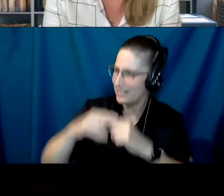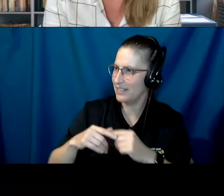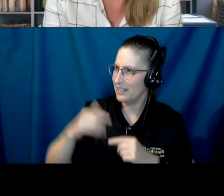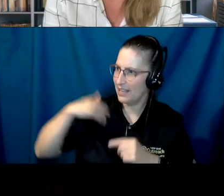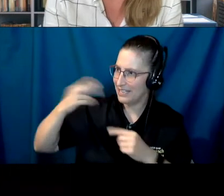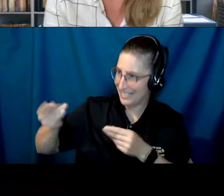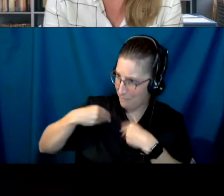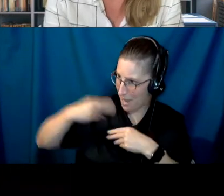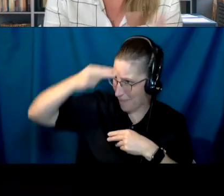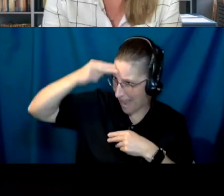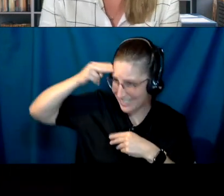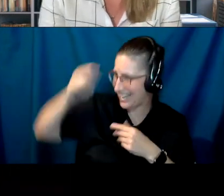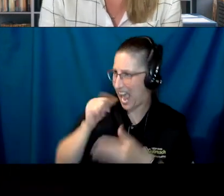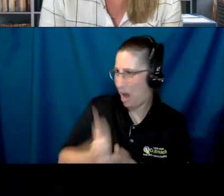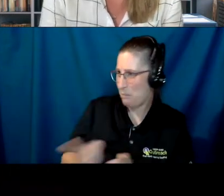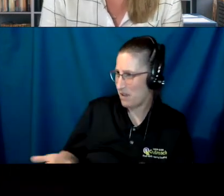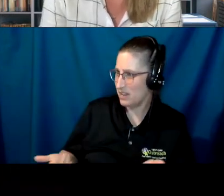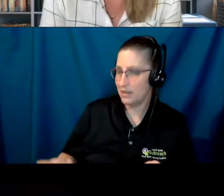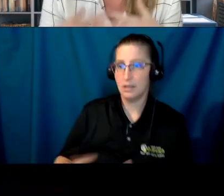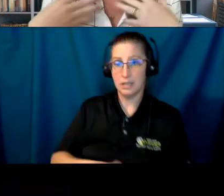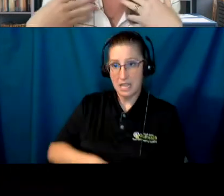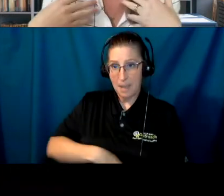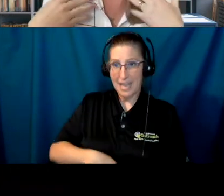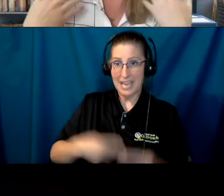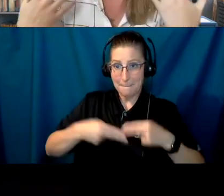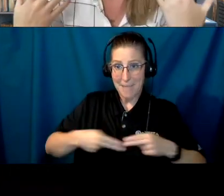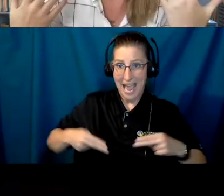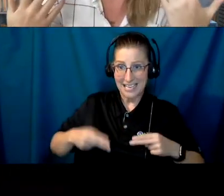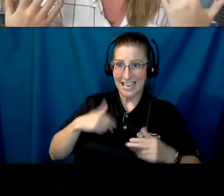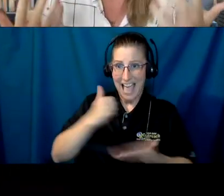gave me a band aid that's not going to help. And so this is just a good way to communicate.